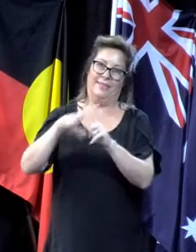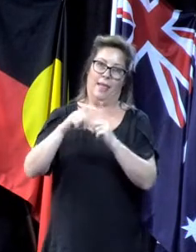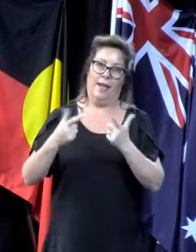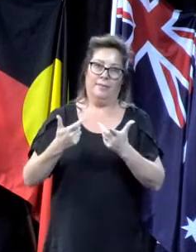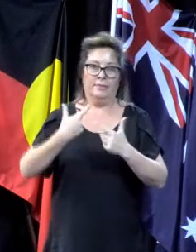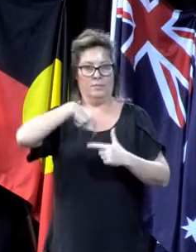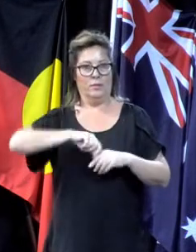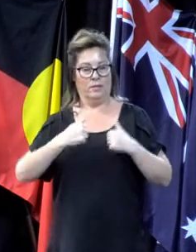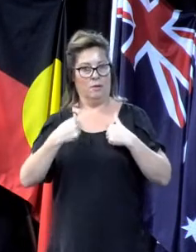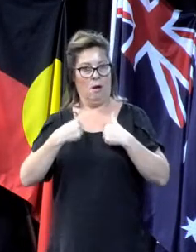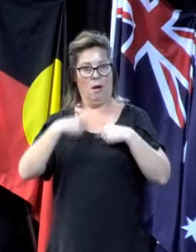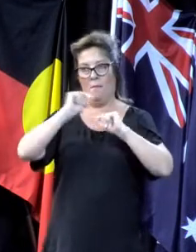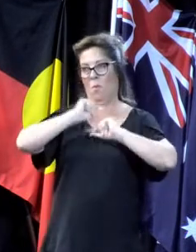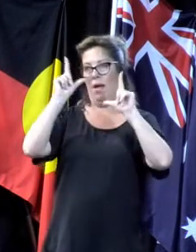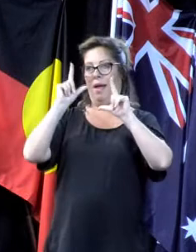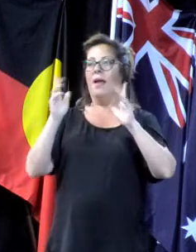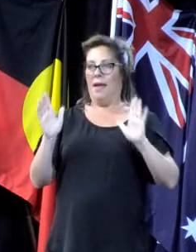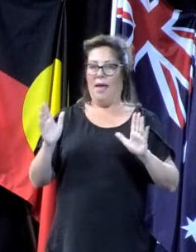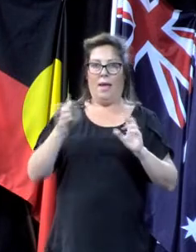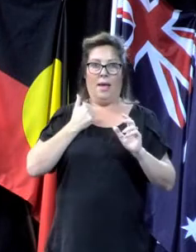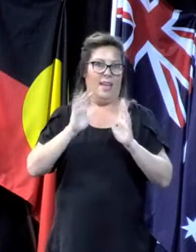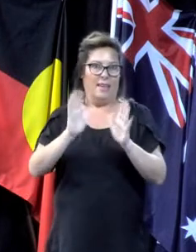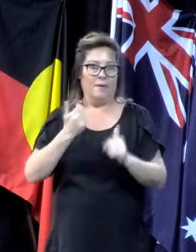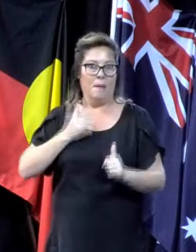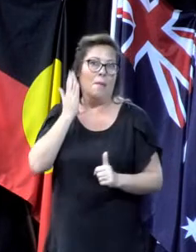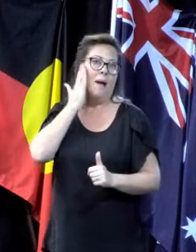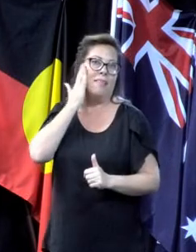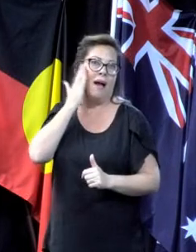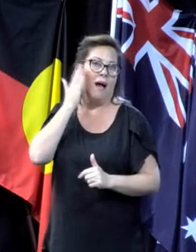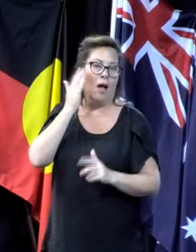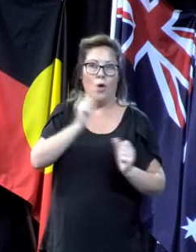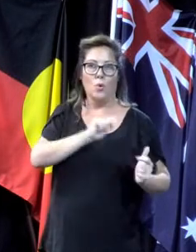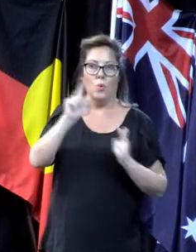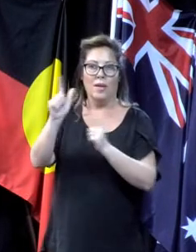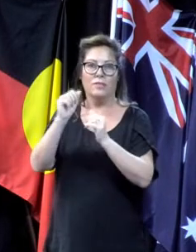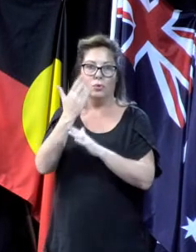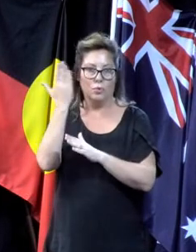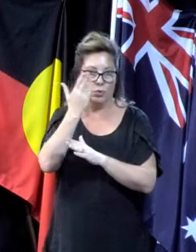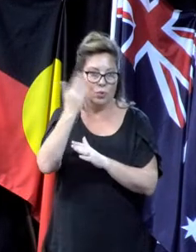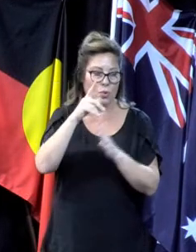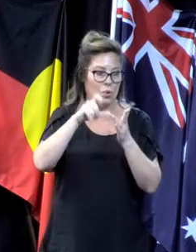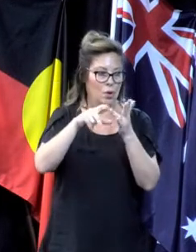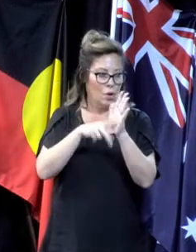and even my mother having attended Collinsville school. So, right in this area.